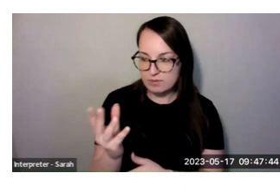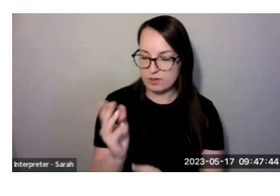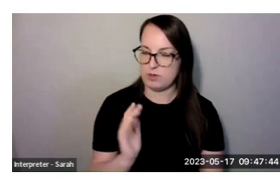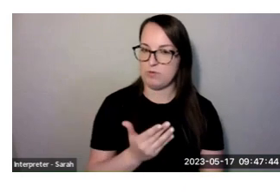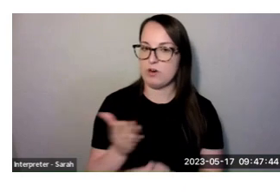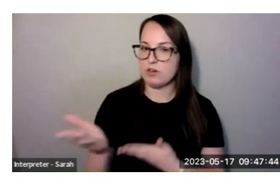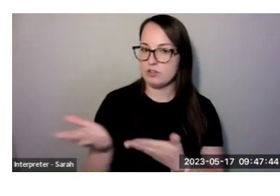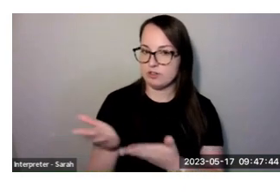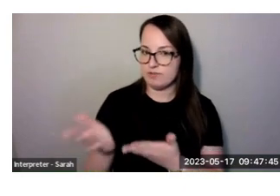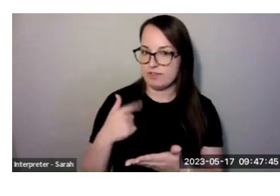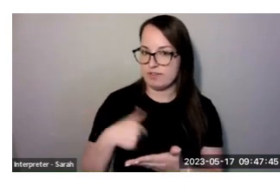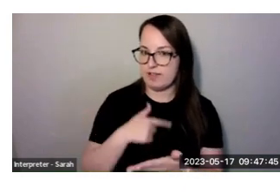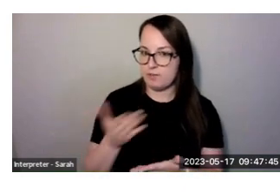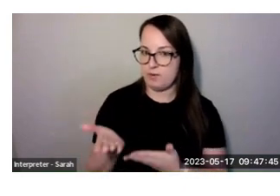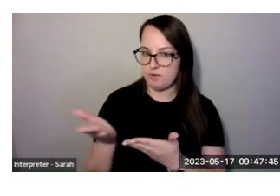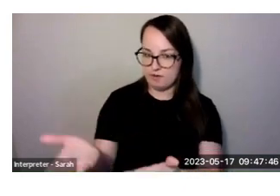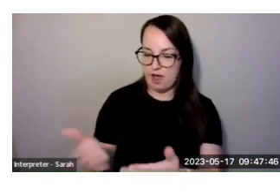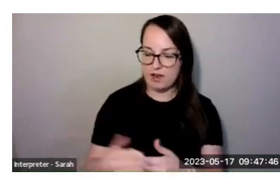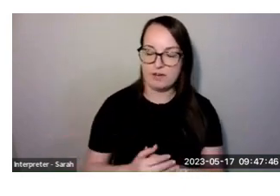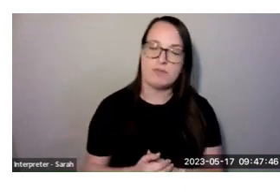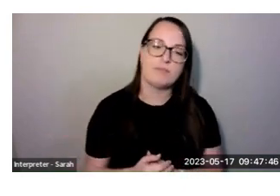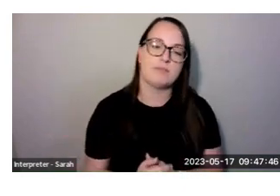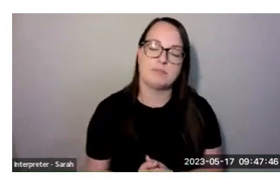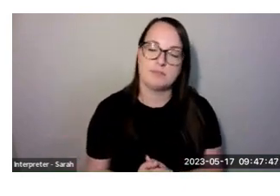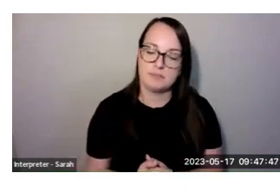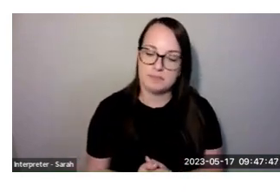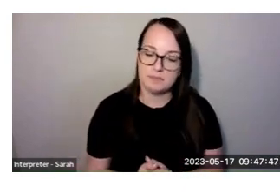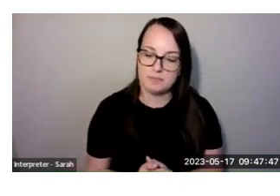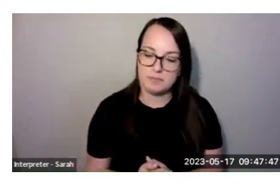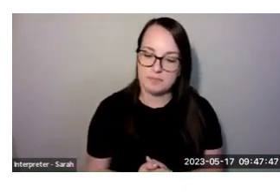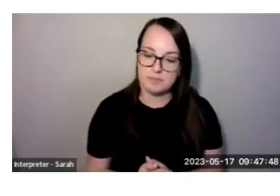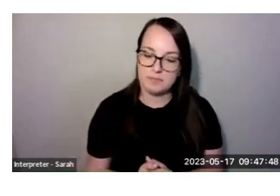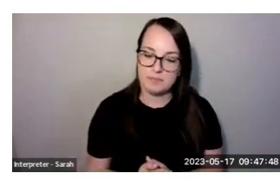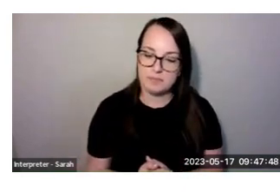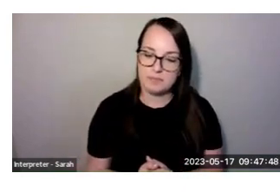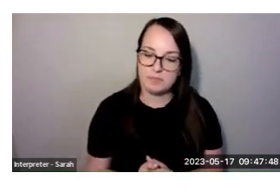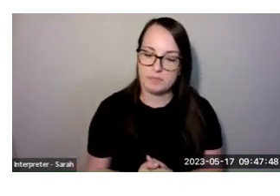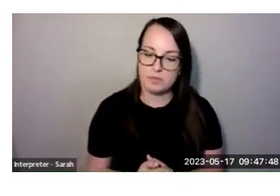universities, churches, entities,